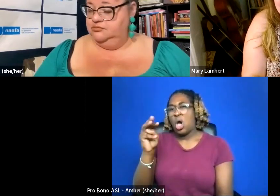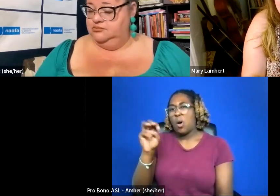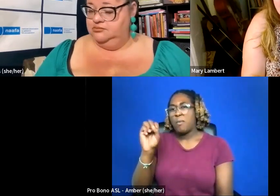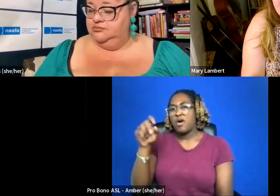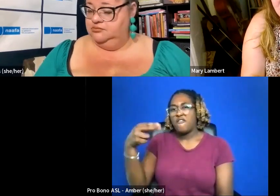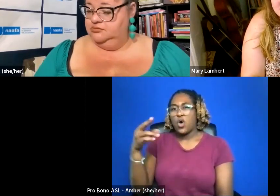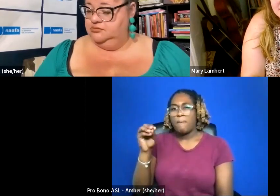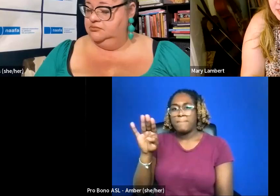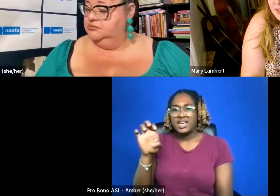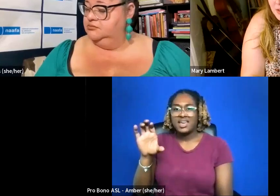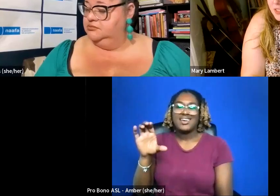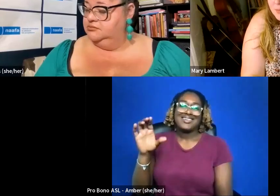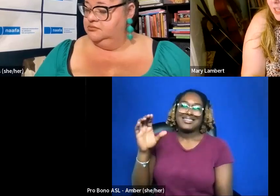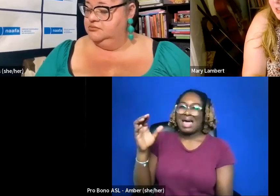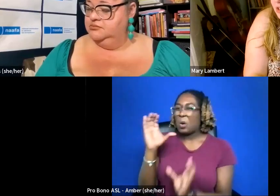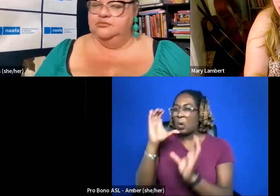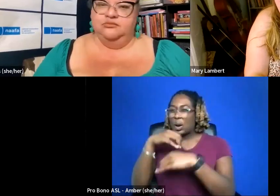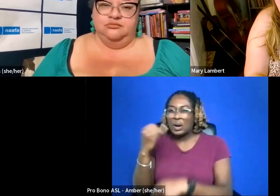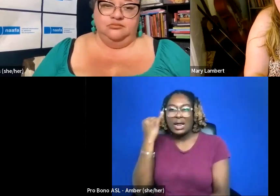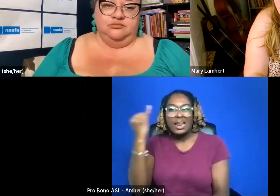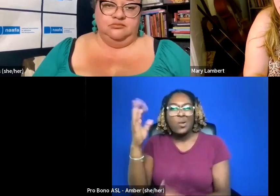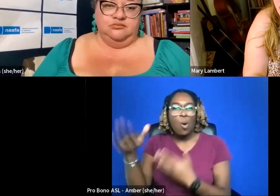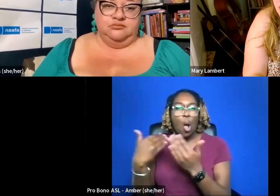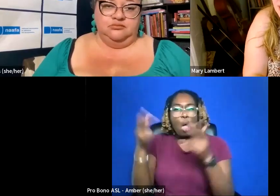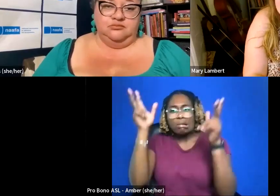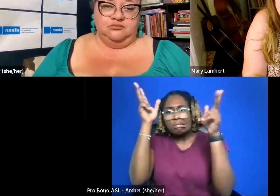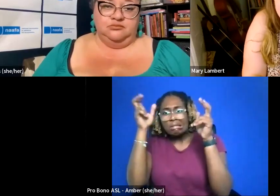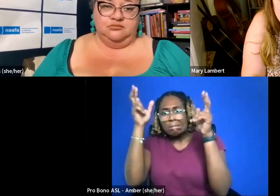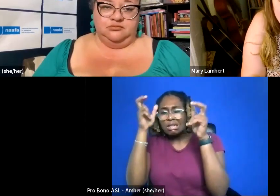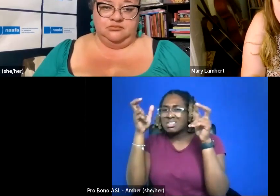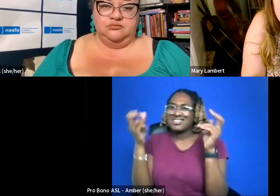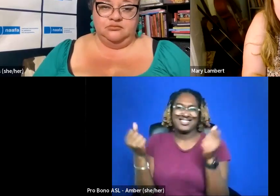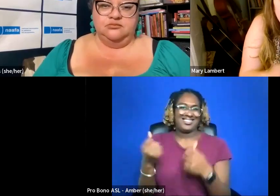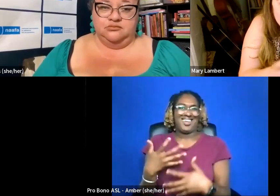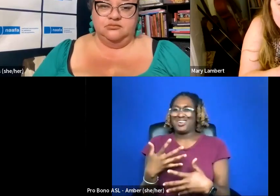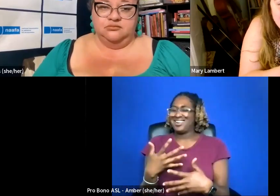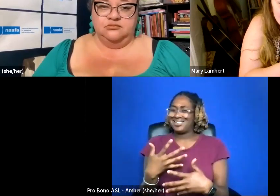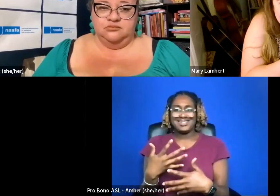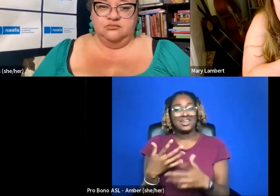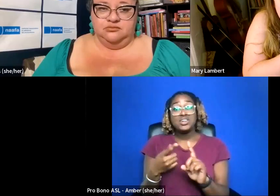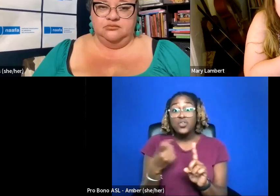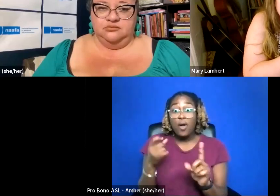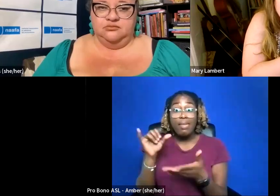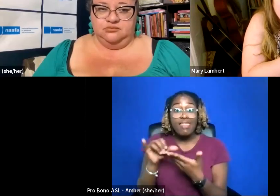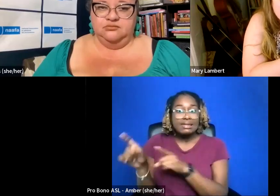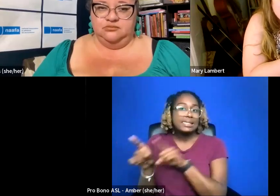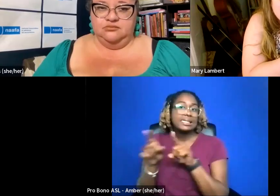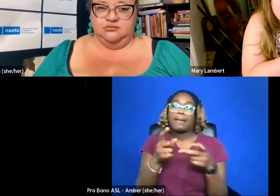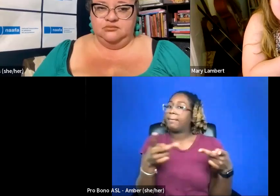that we're all demons or something is just so scary. And it comes from that same place that comes from that